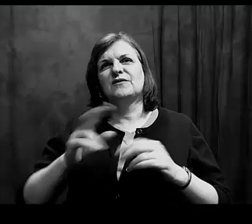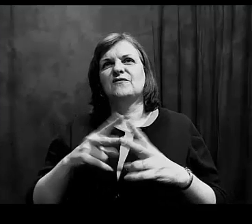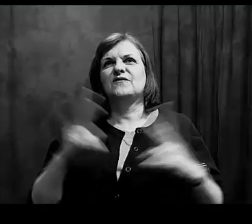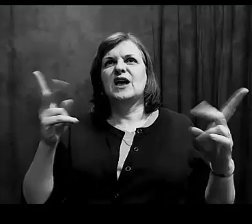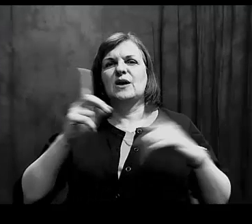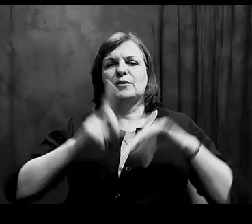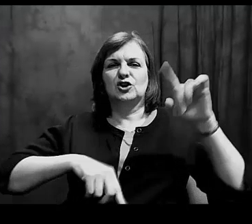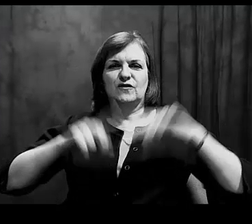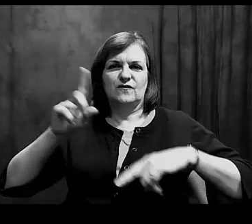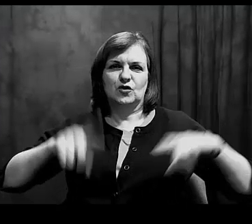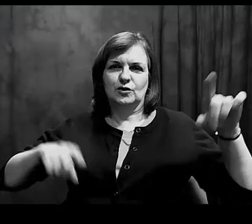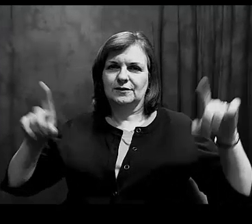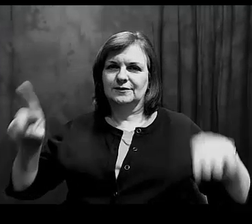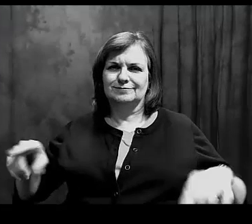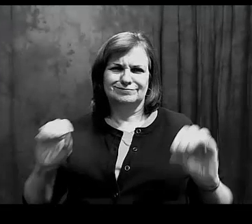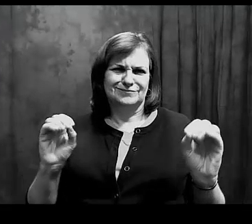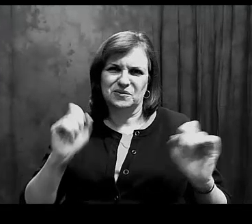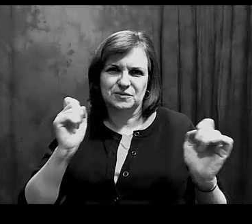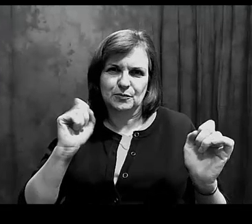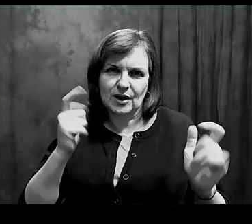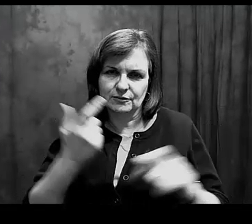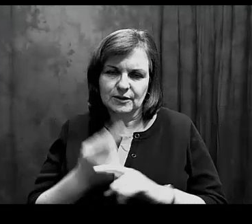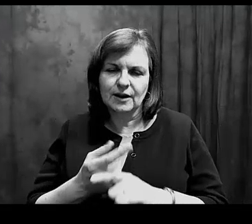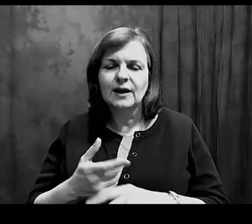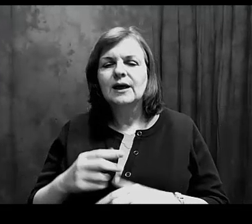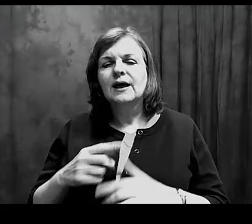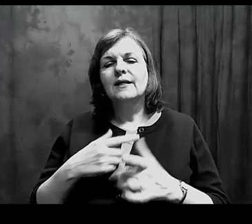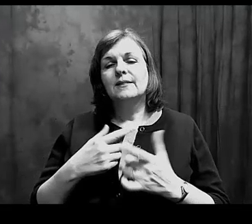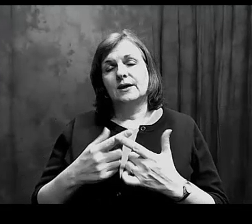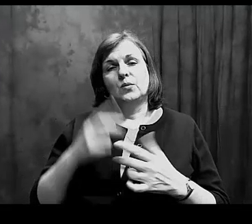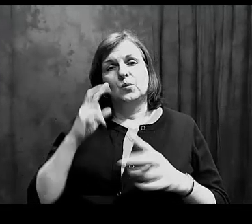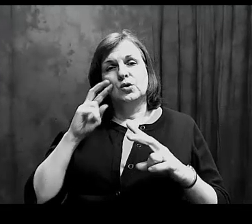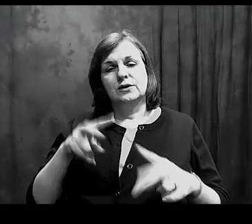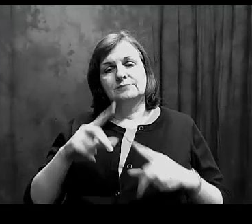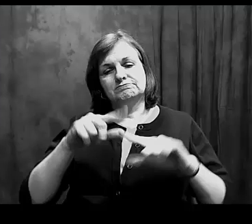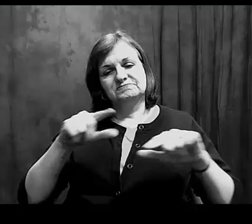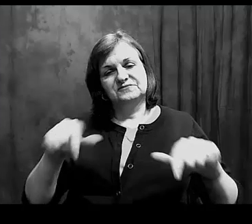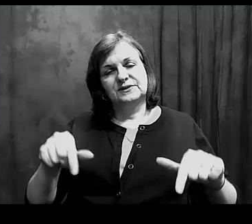so there's huge diversity in the animal kingdom -- it's probably not a surprise to you